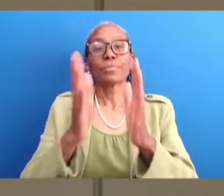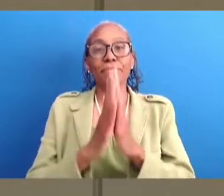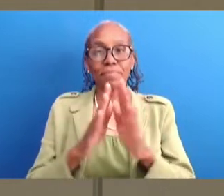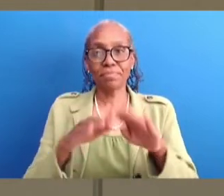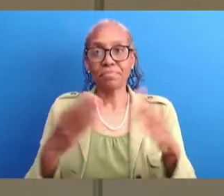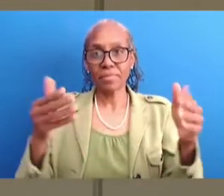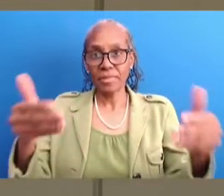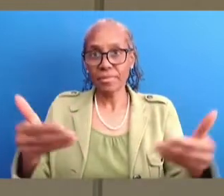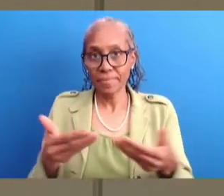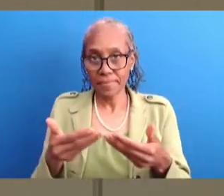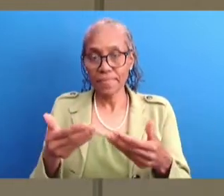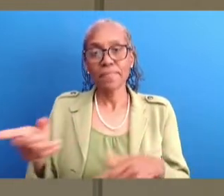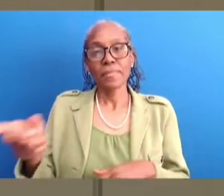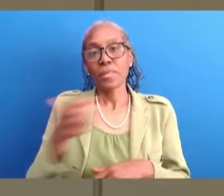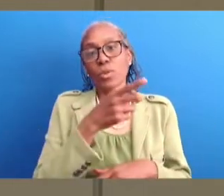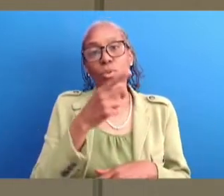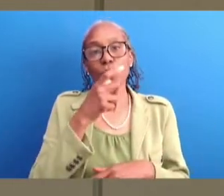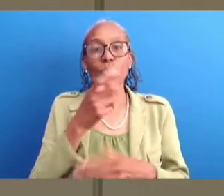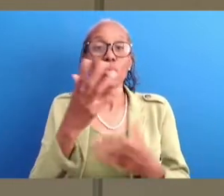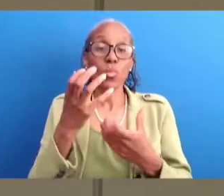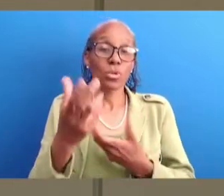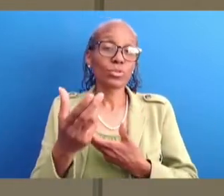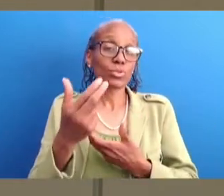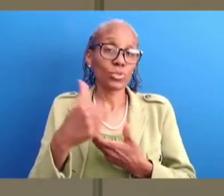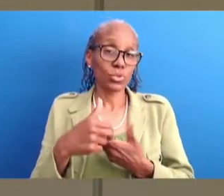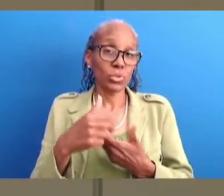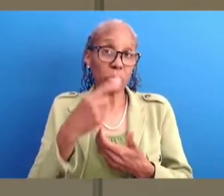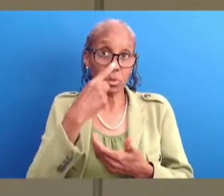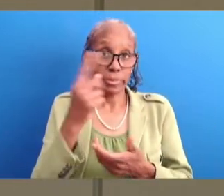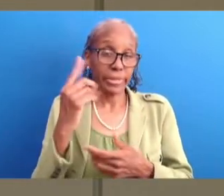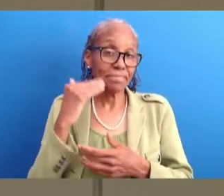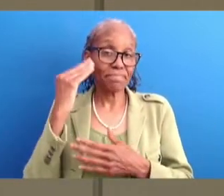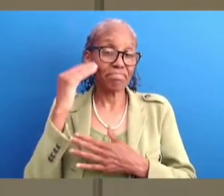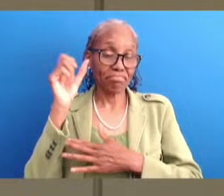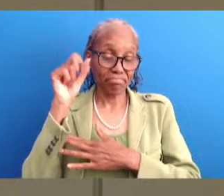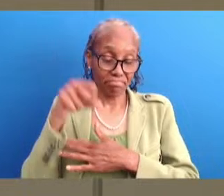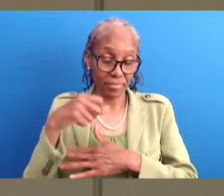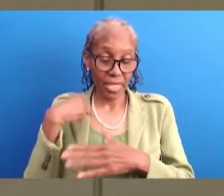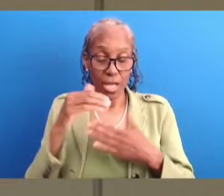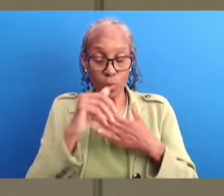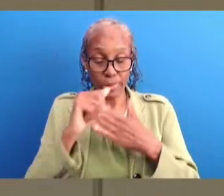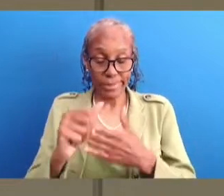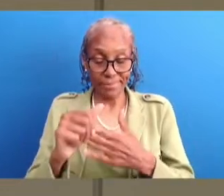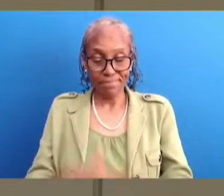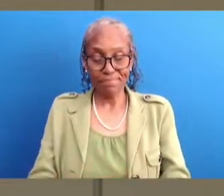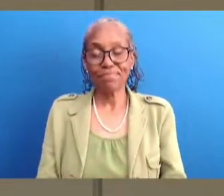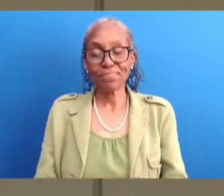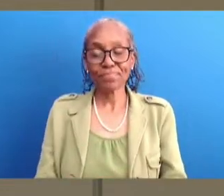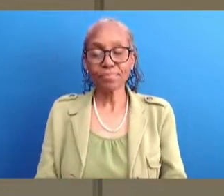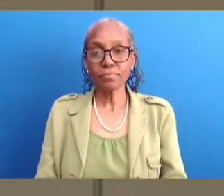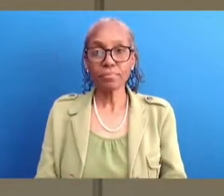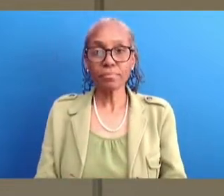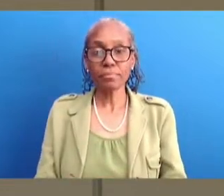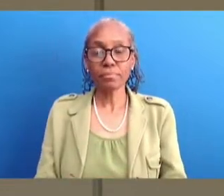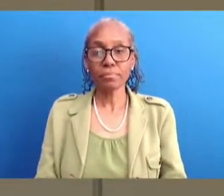TO MOVE INTO OUR INVOCATION.